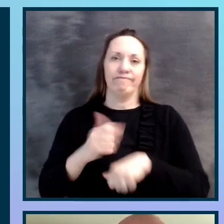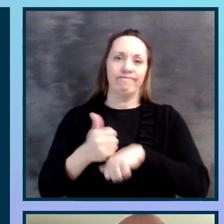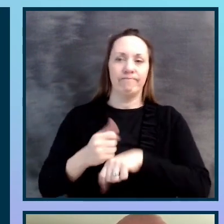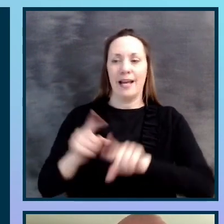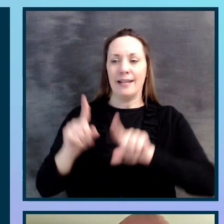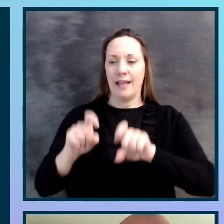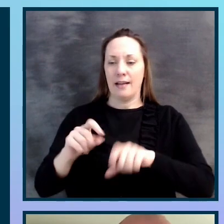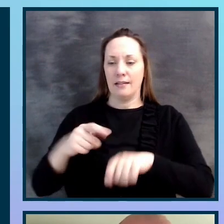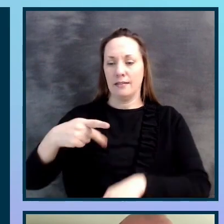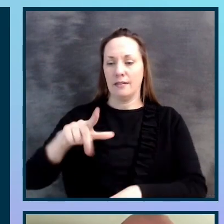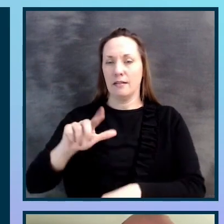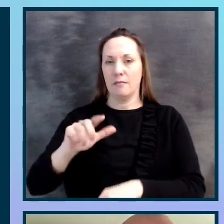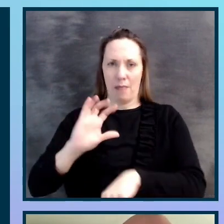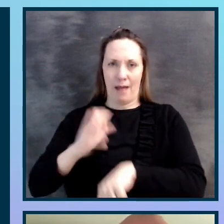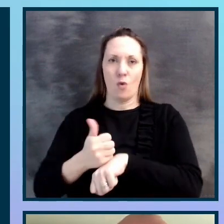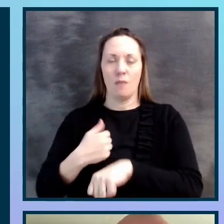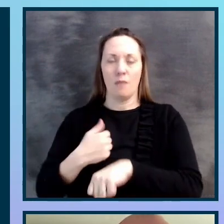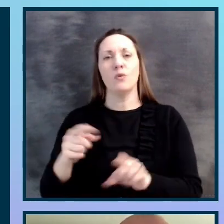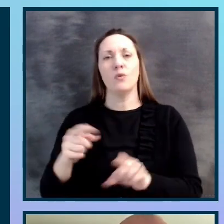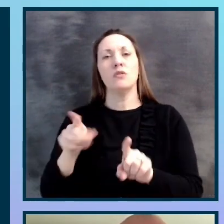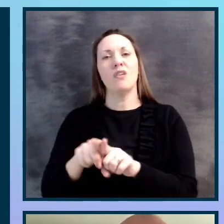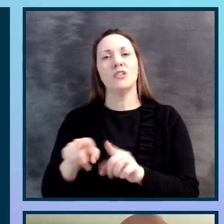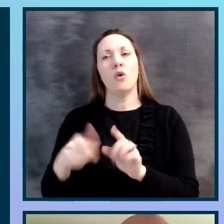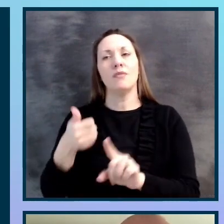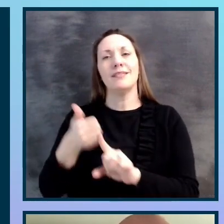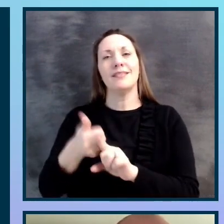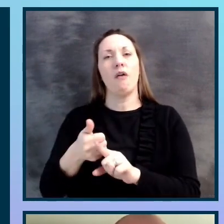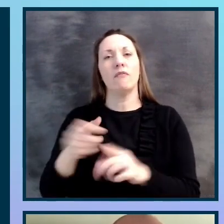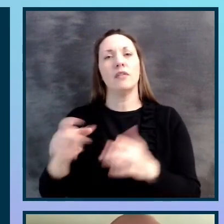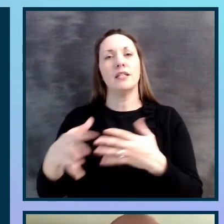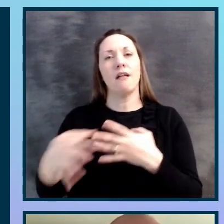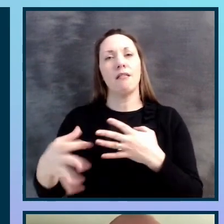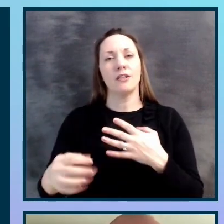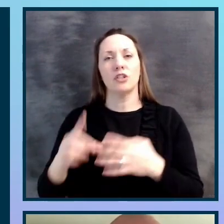But there was also self selection and demographics muddy the water,